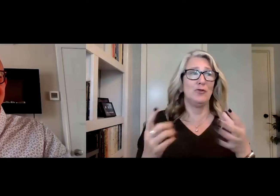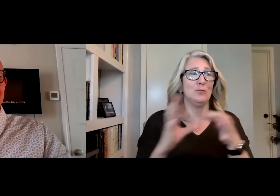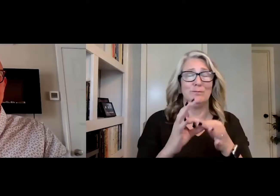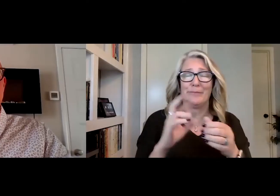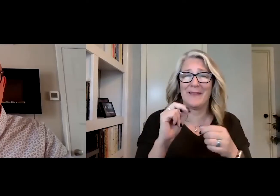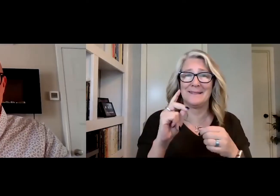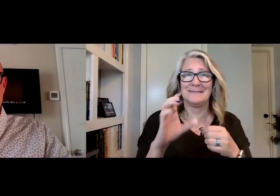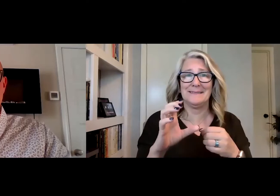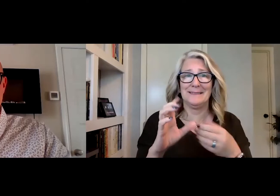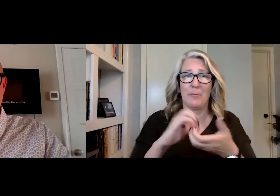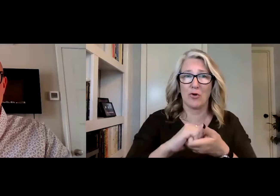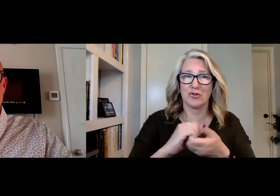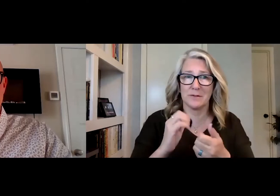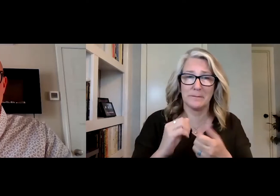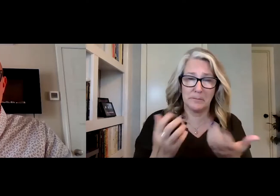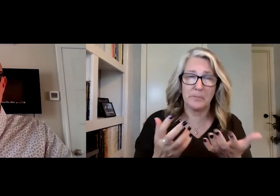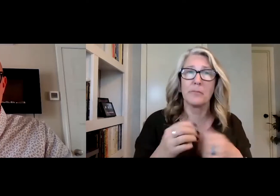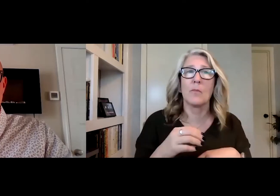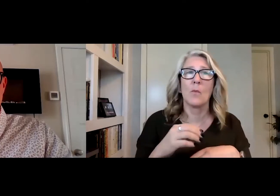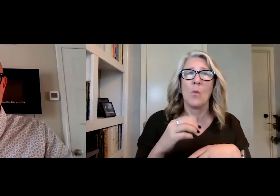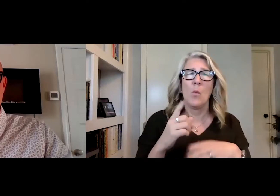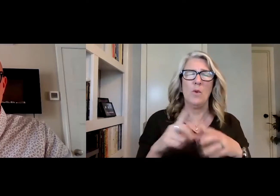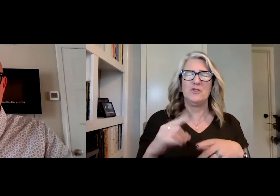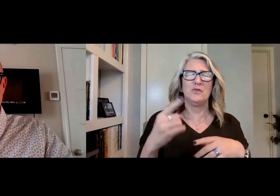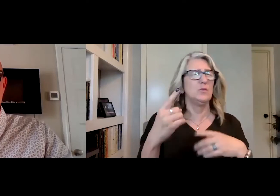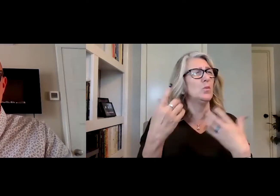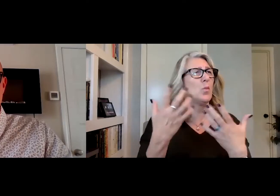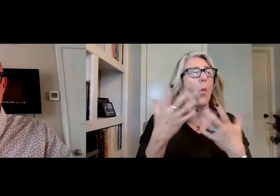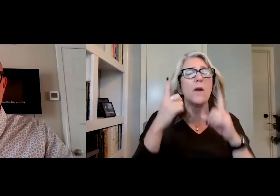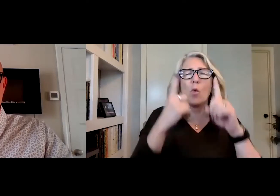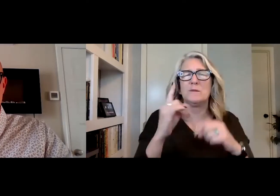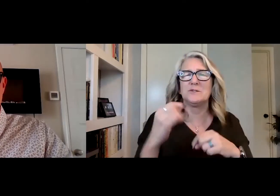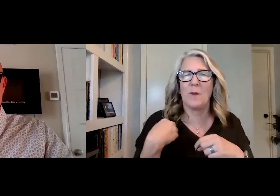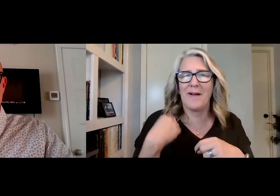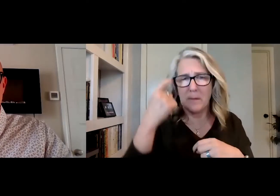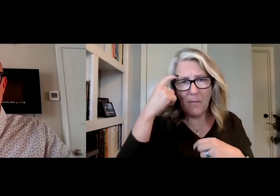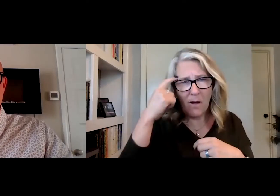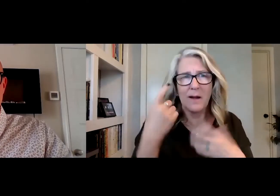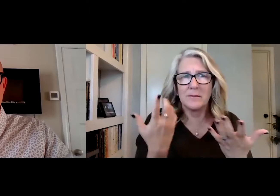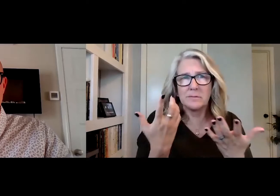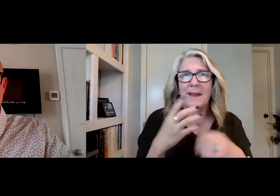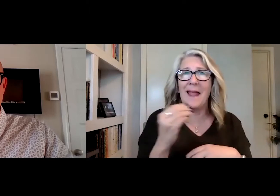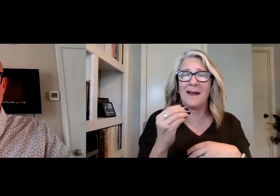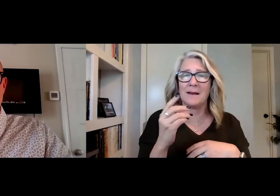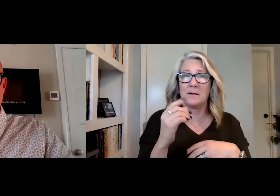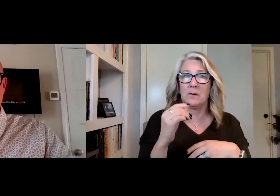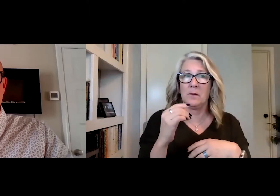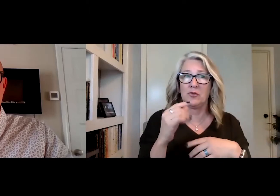When you decided to partner with NDC, what goals did you have in mind,